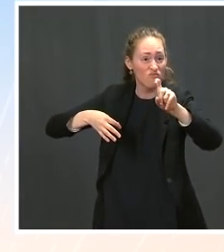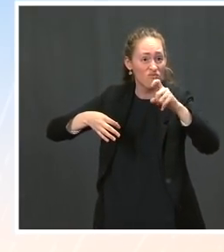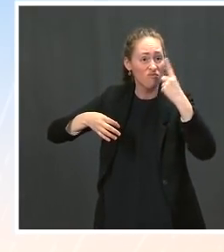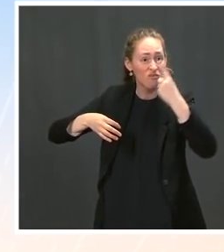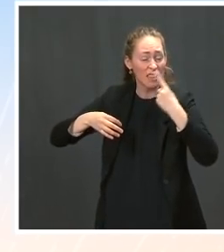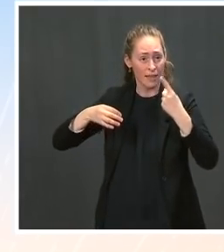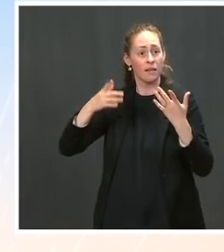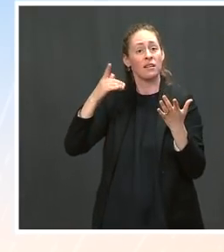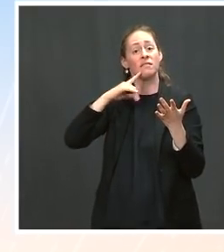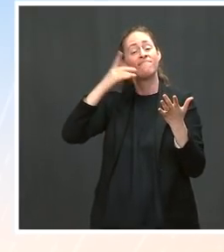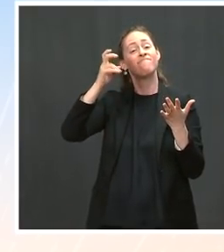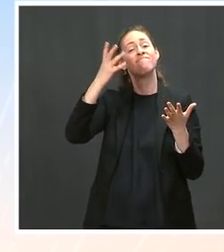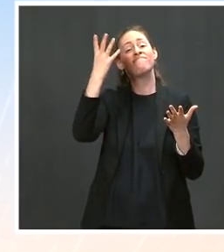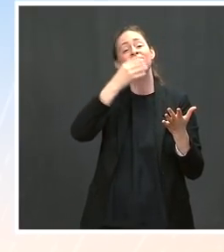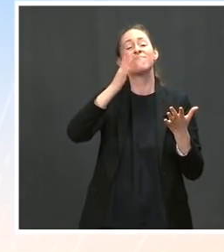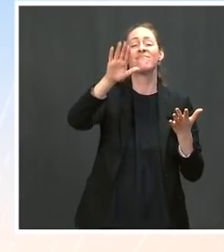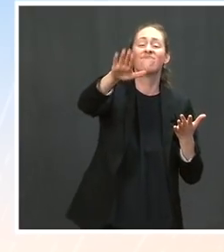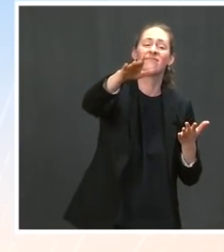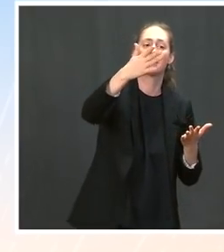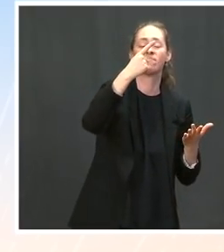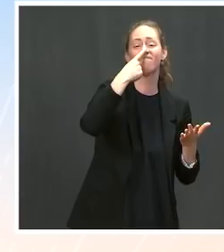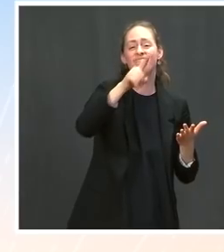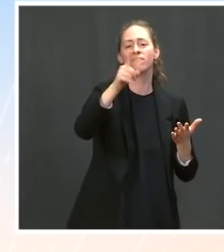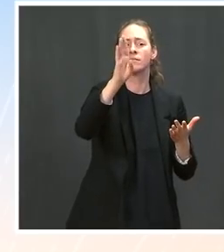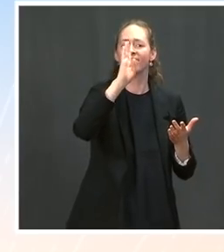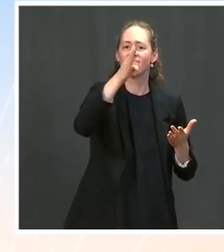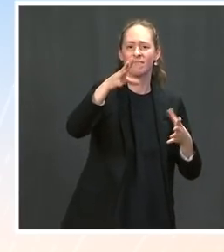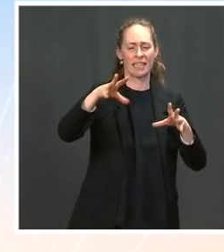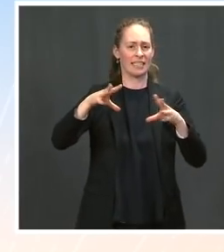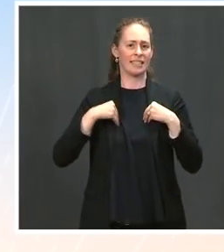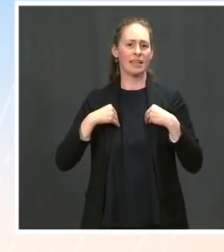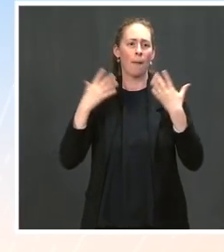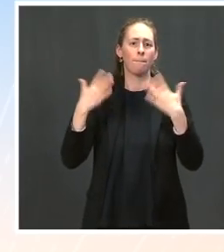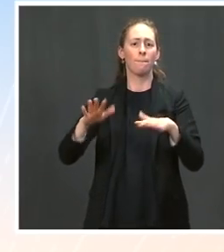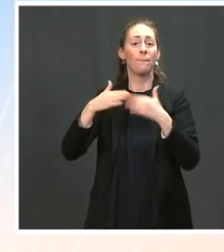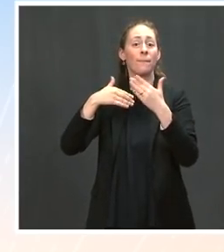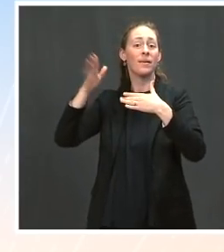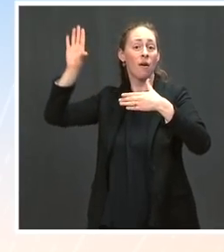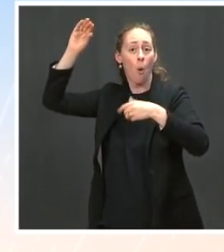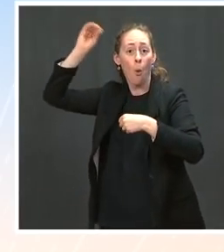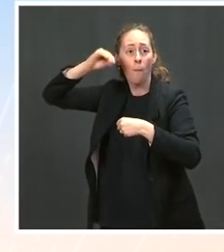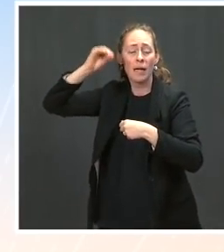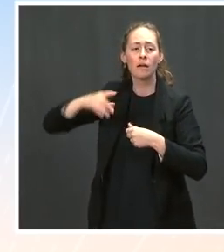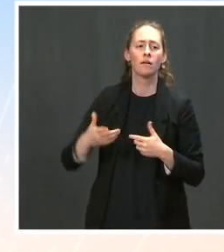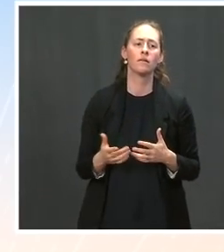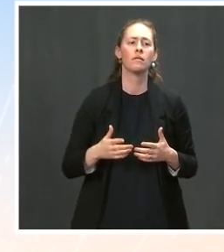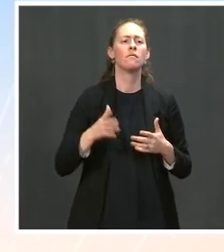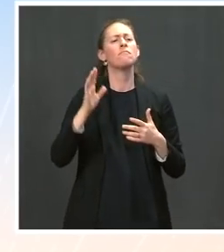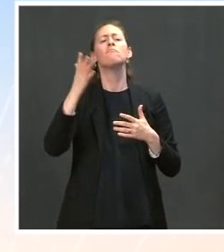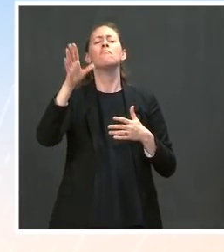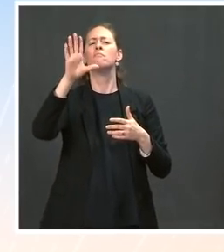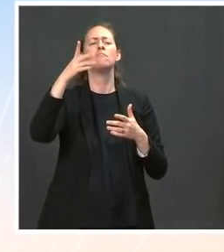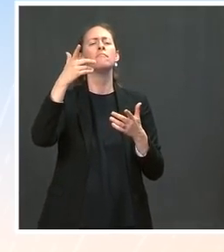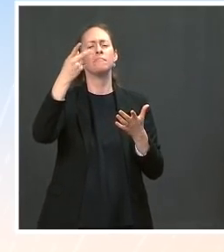given he's weighed in on what he thinks the verdict should be? Ms. Psaki: Well, again, I think anybody who's been watching the President -- and you guys are probably tired of me